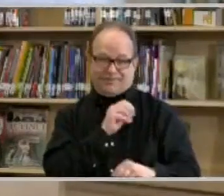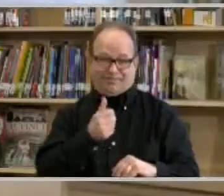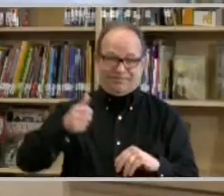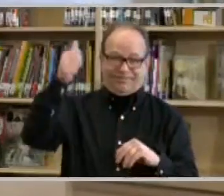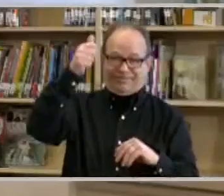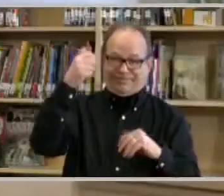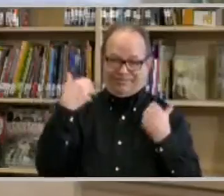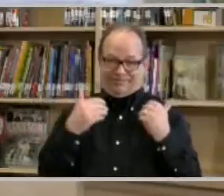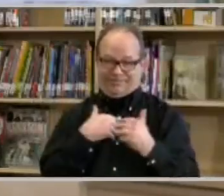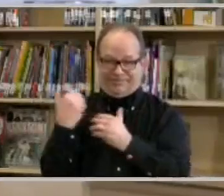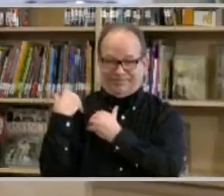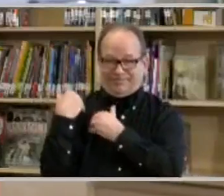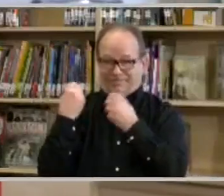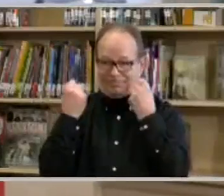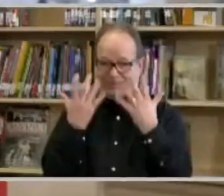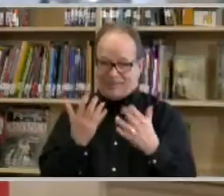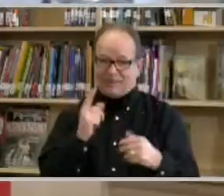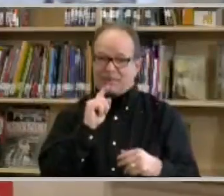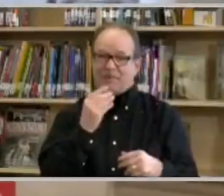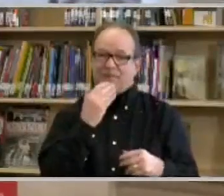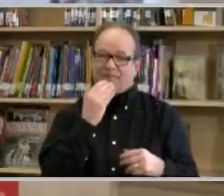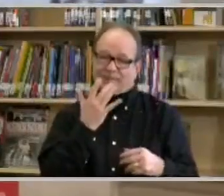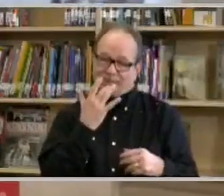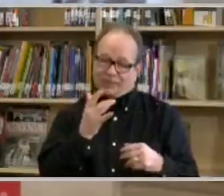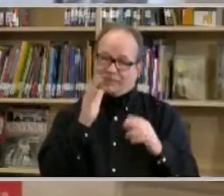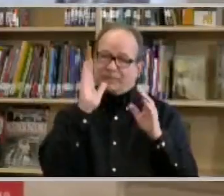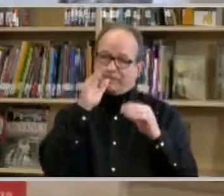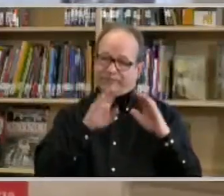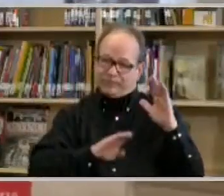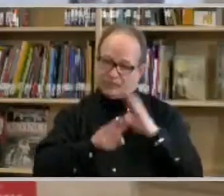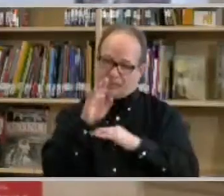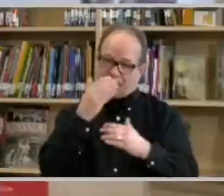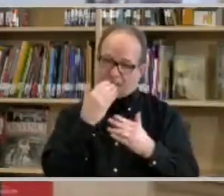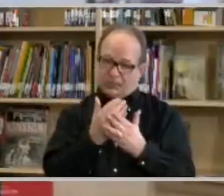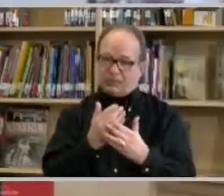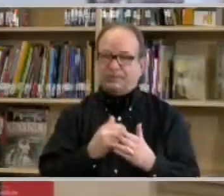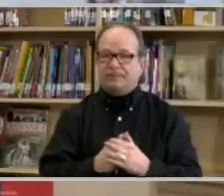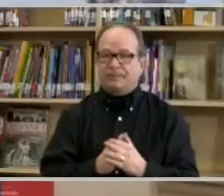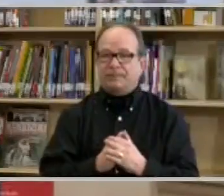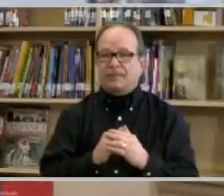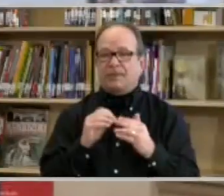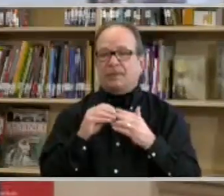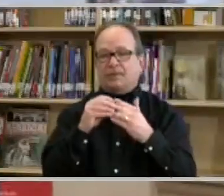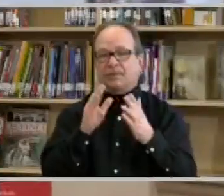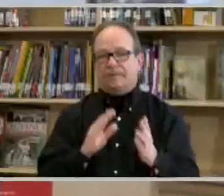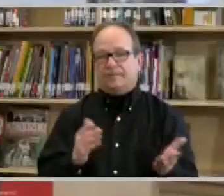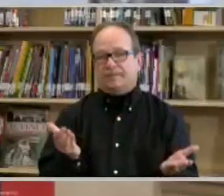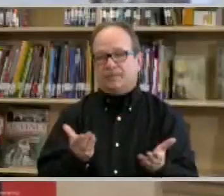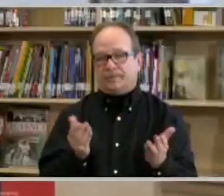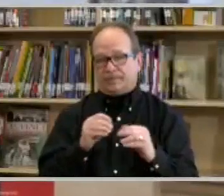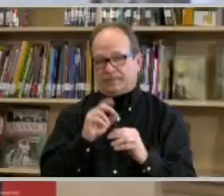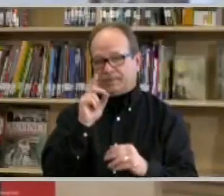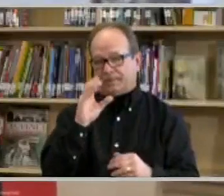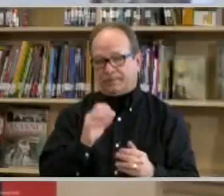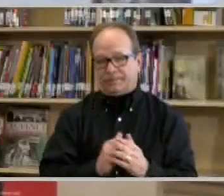ONE, BUT WE ARE VERY LUCKY THAT WE HAVE BEEN ABLE TO BUILD UP